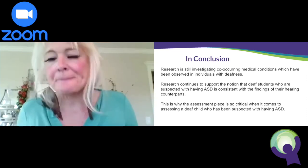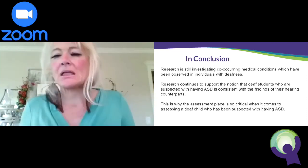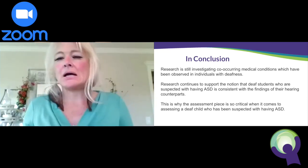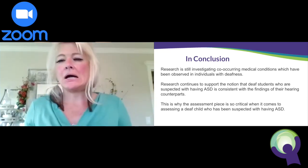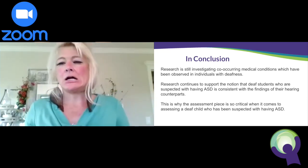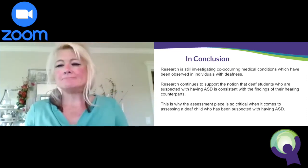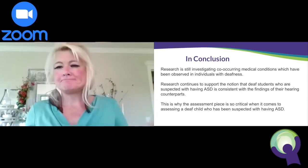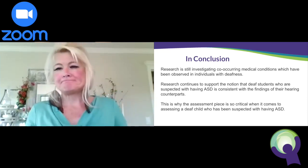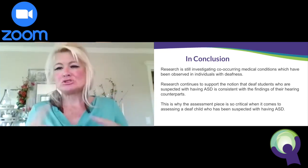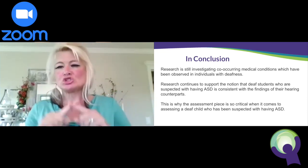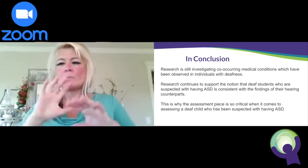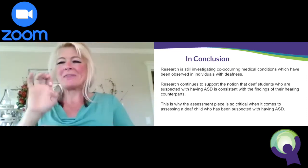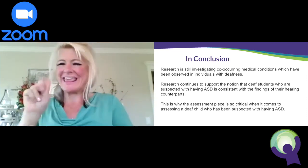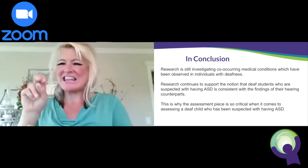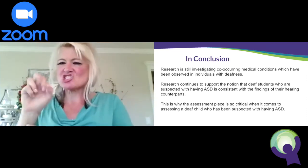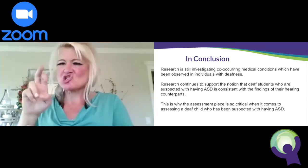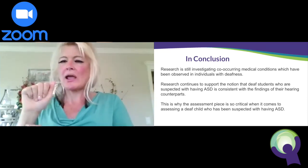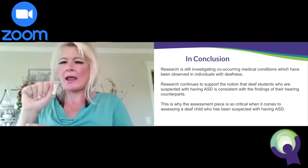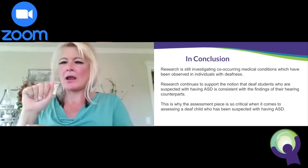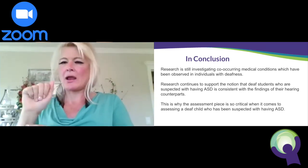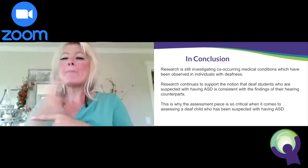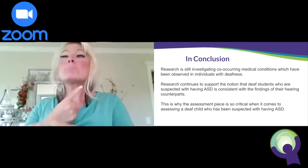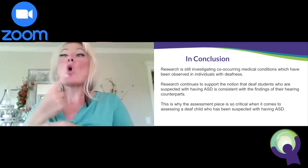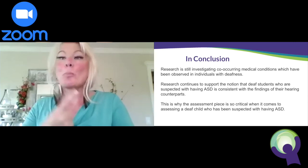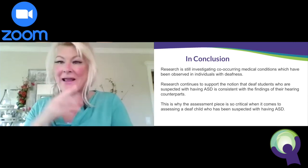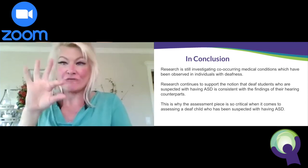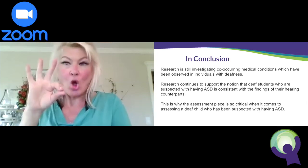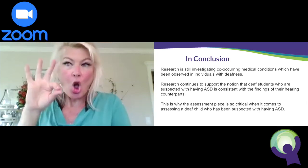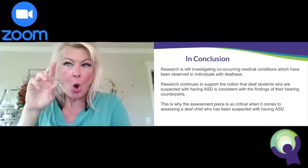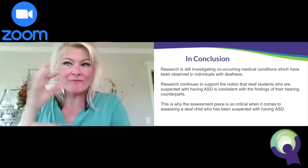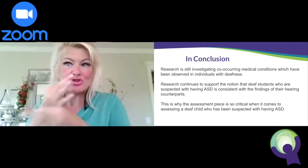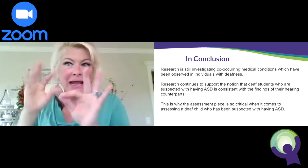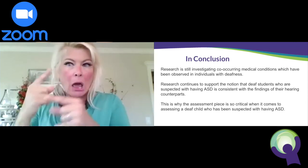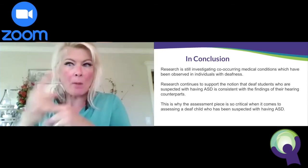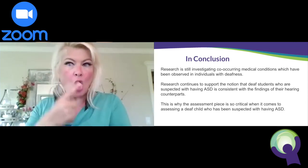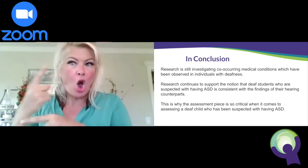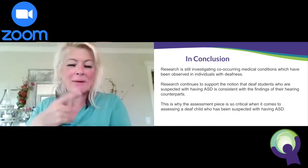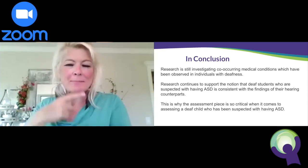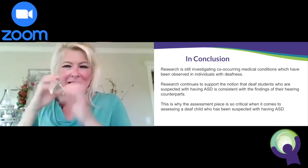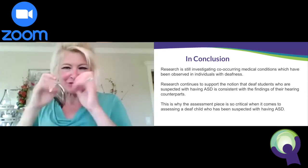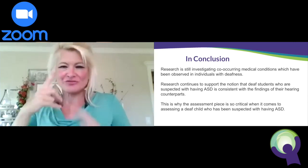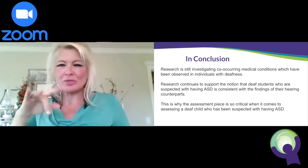thorough with our assessments.